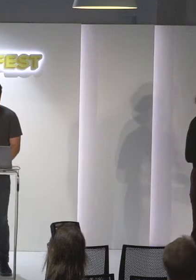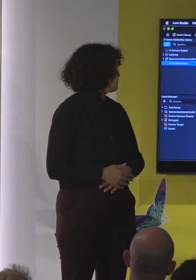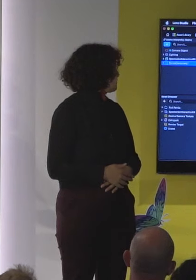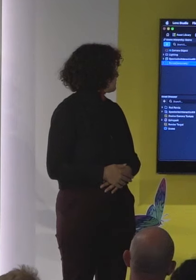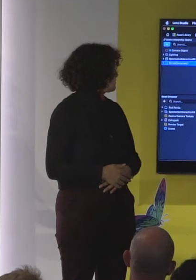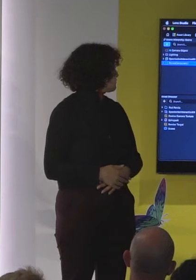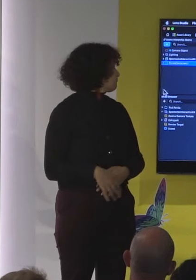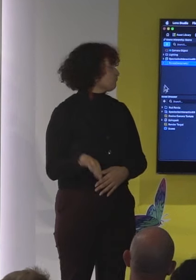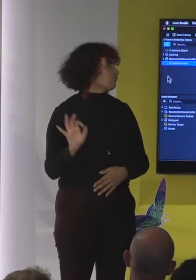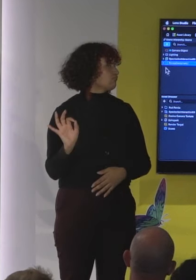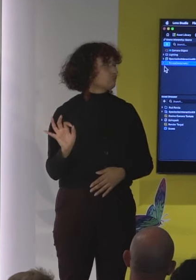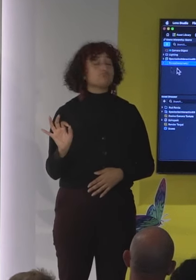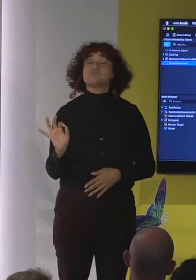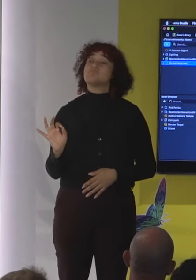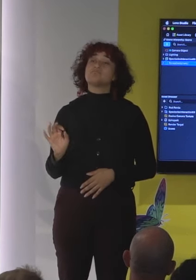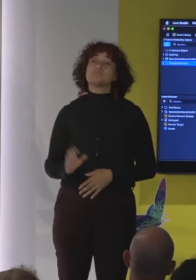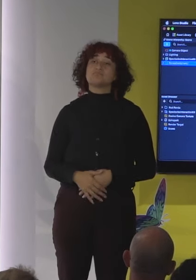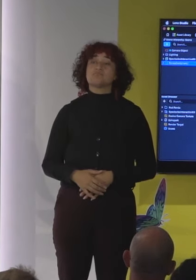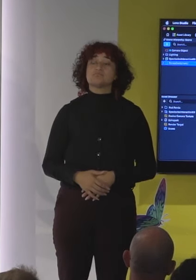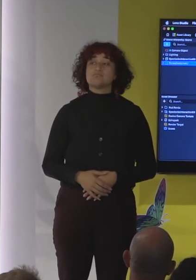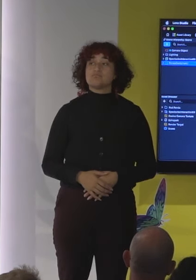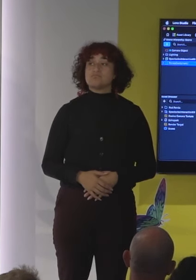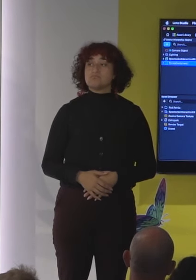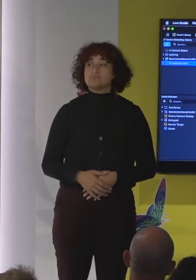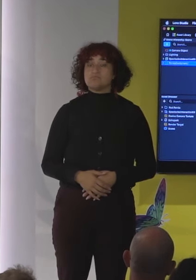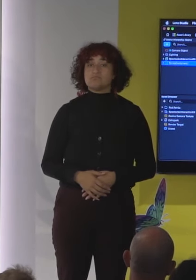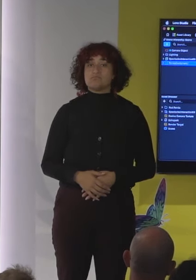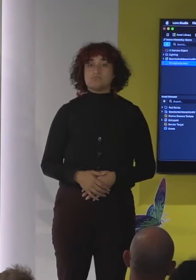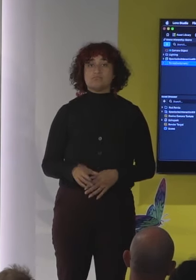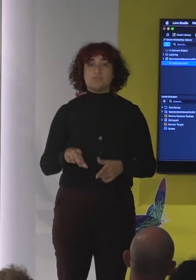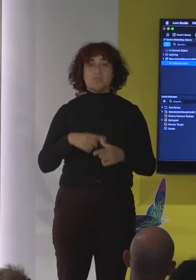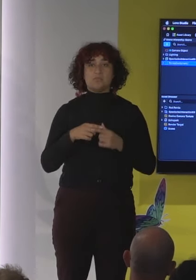Great. And let's configure this a little bit.